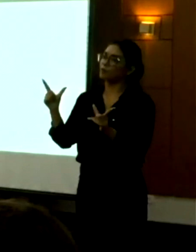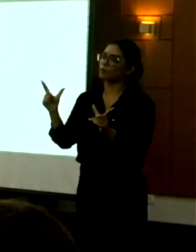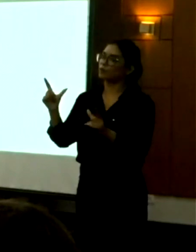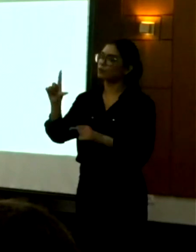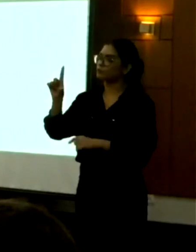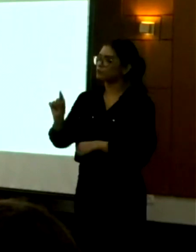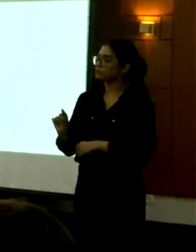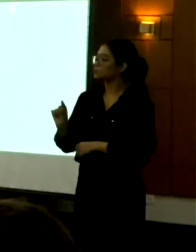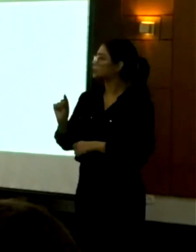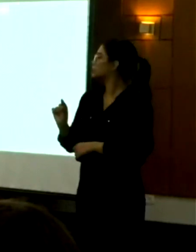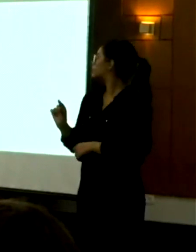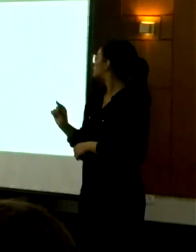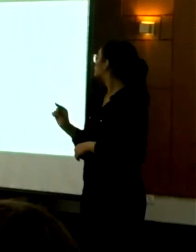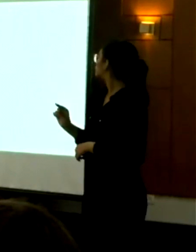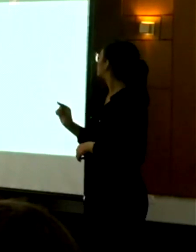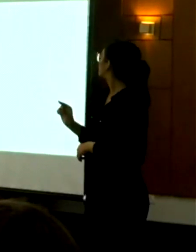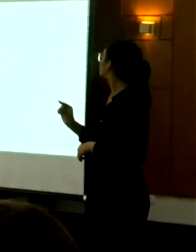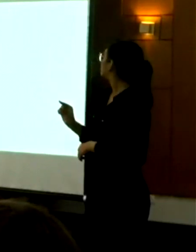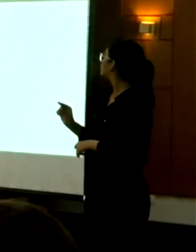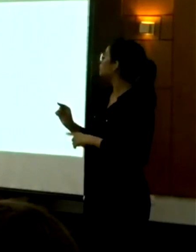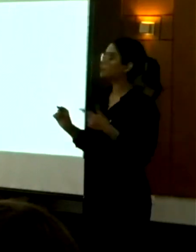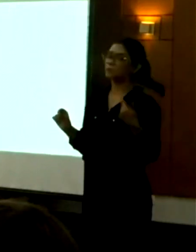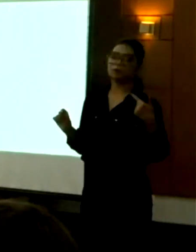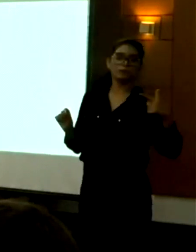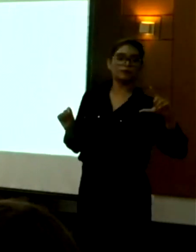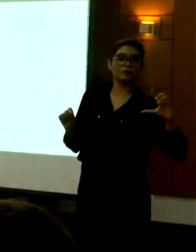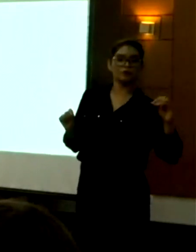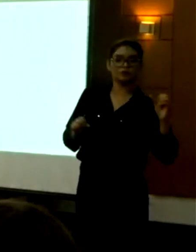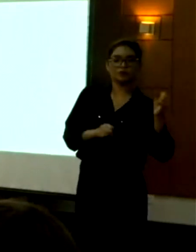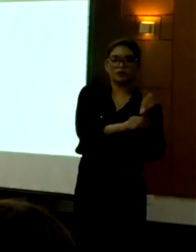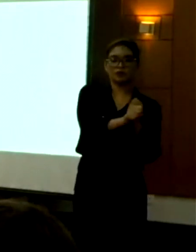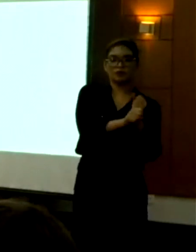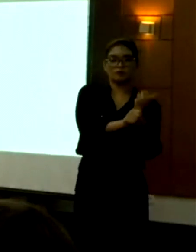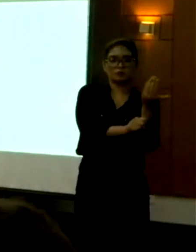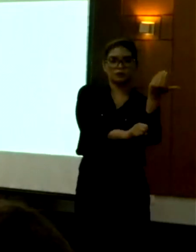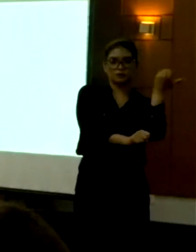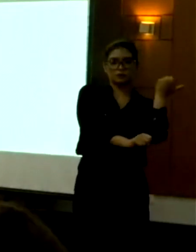from those twenty years back in the sixties seventies and eighties